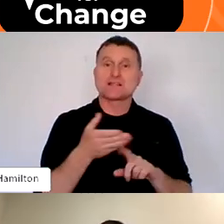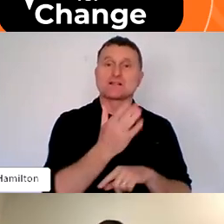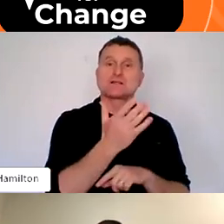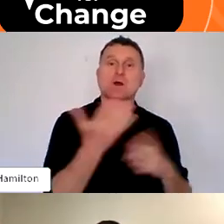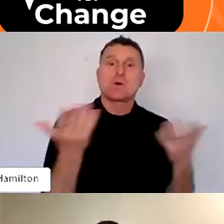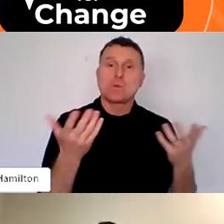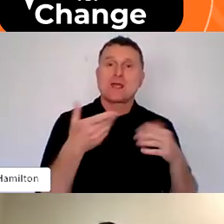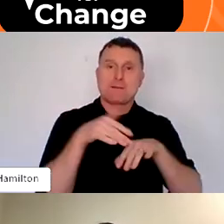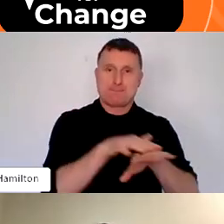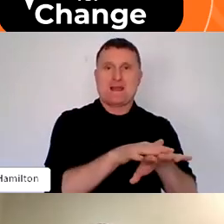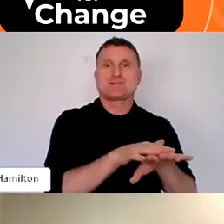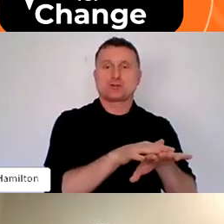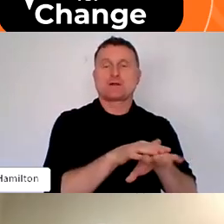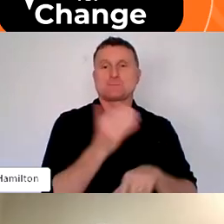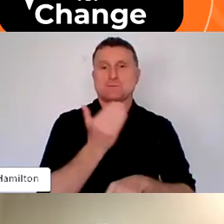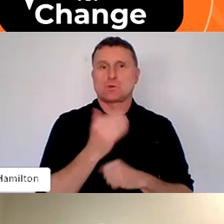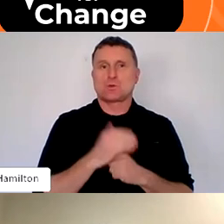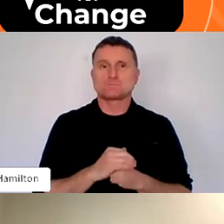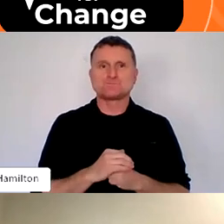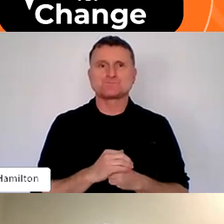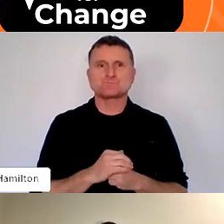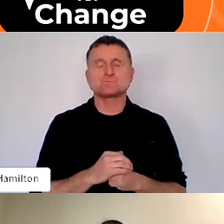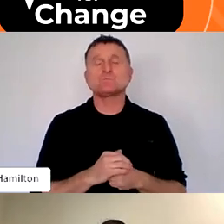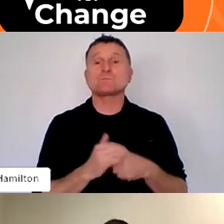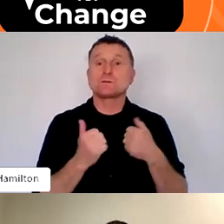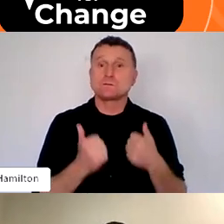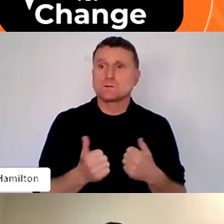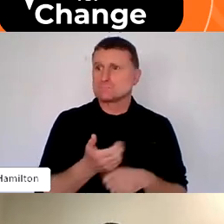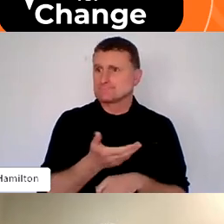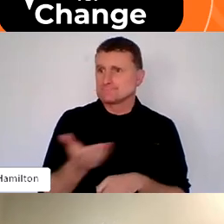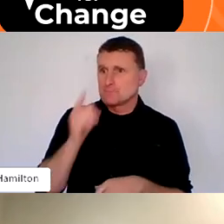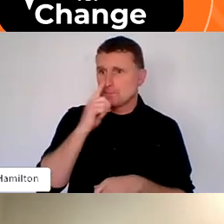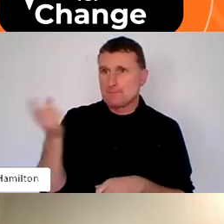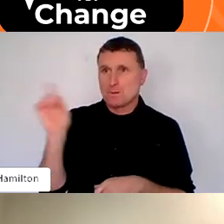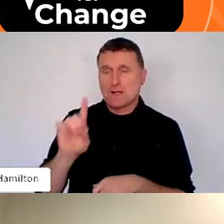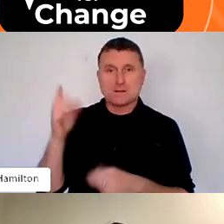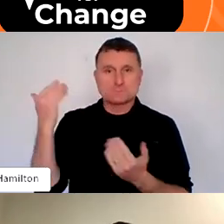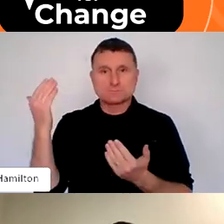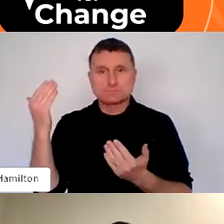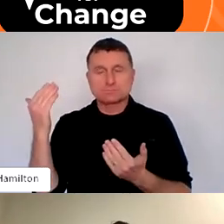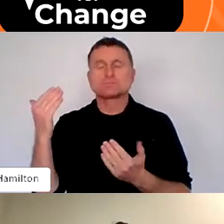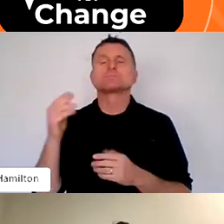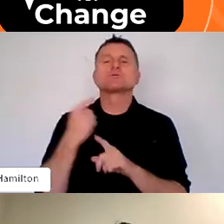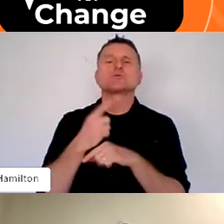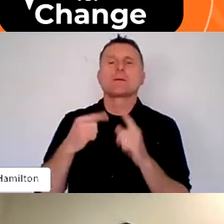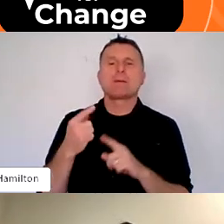So it has been really great as well to hear the speakers this morning talk about the importance of early childhood education in